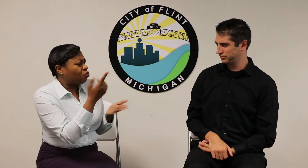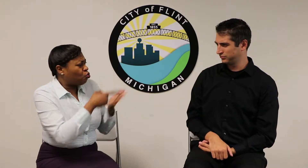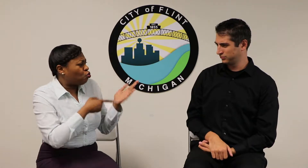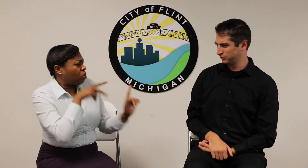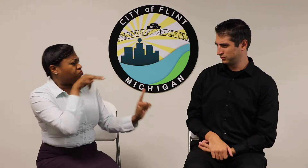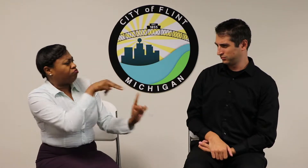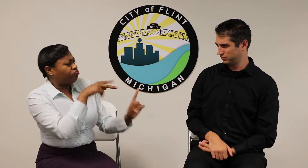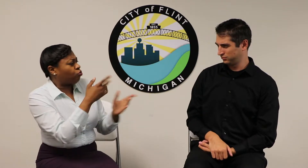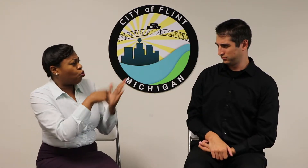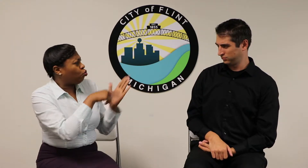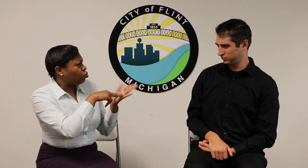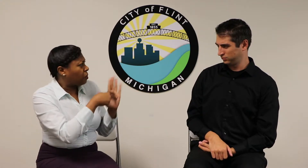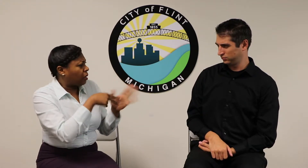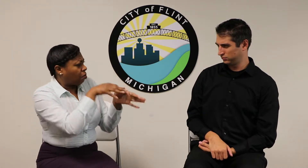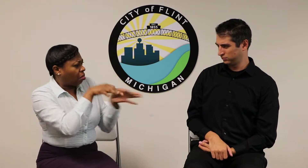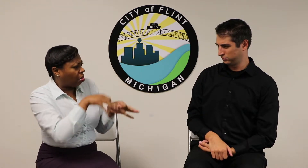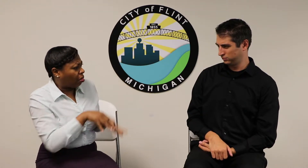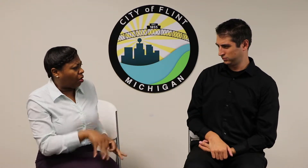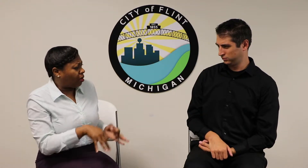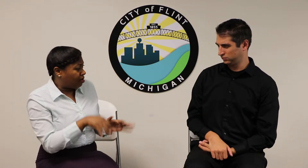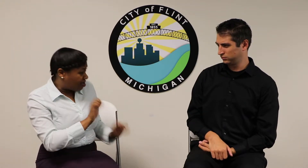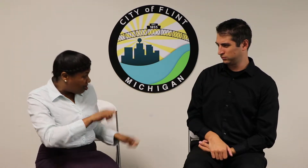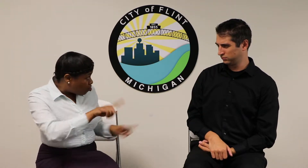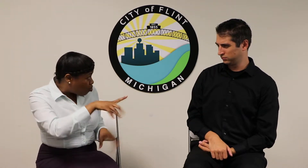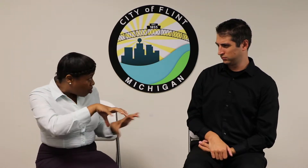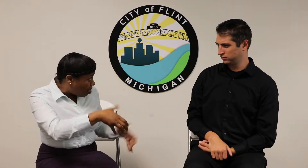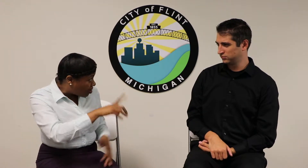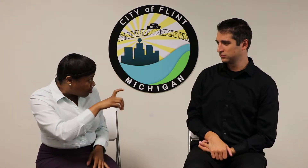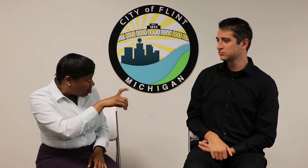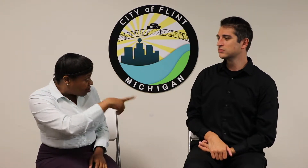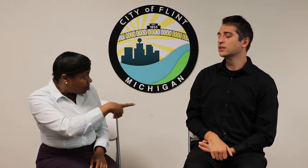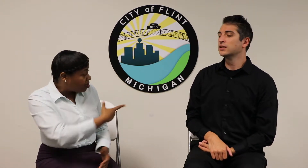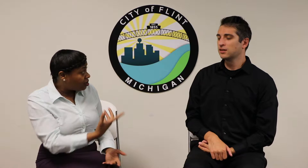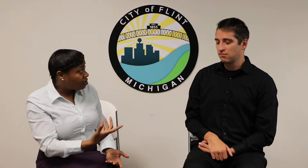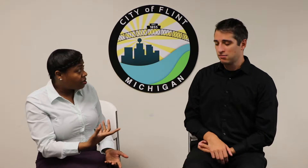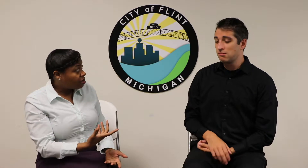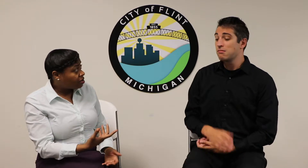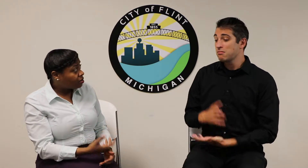the understanding the written form of this?